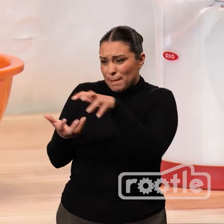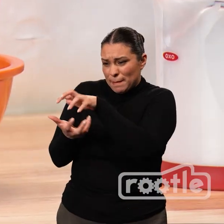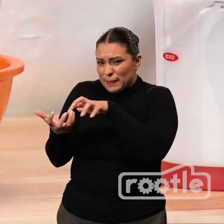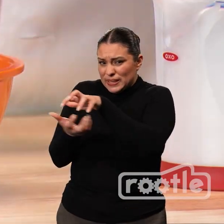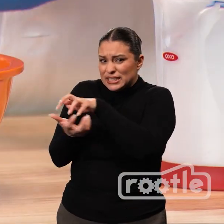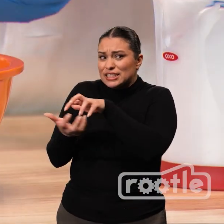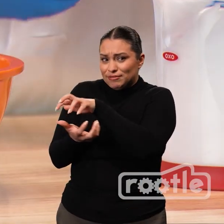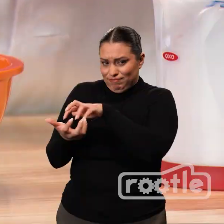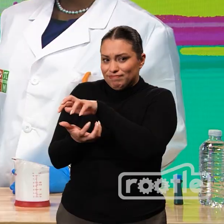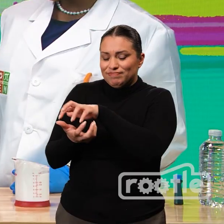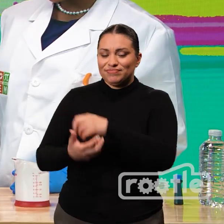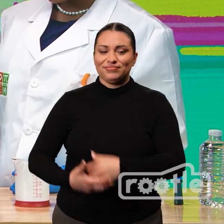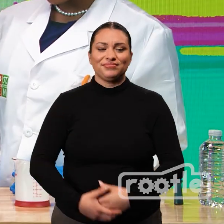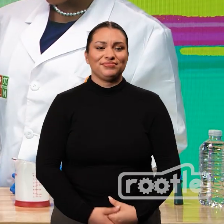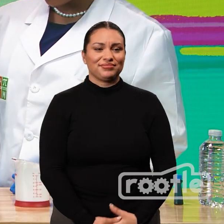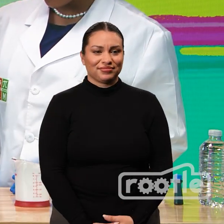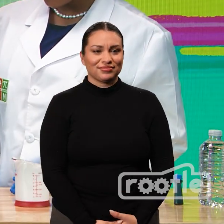Can you mix it for me, Cathal? Got it.